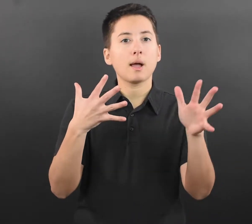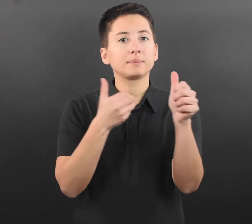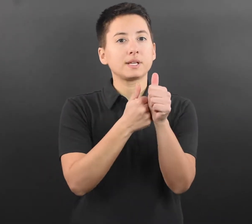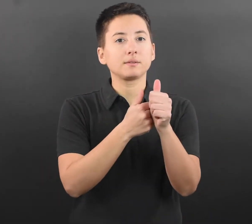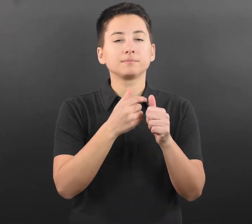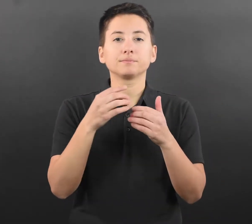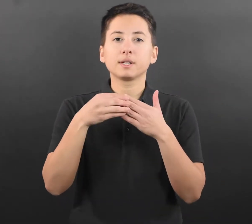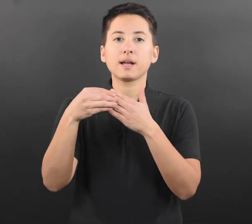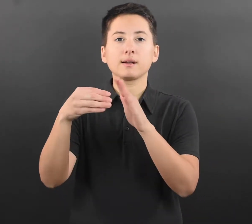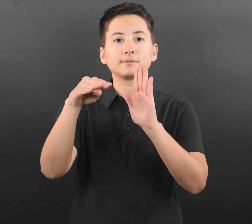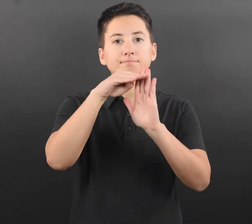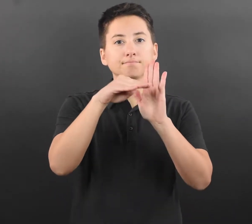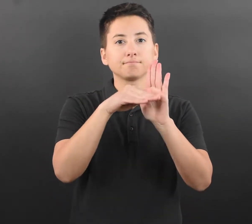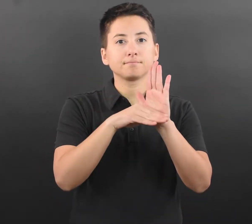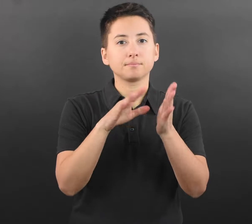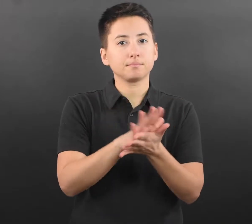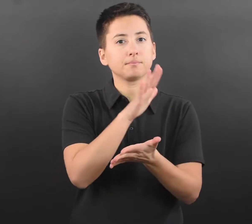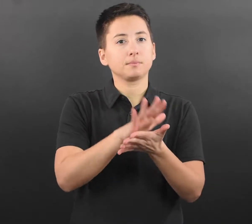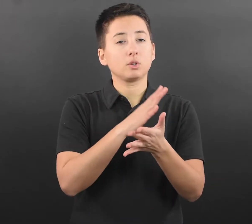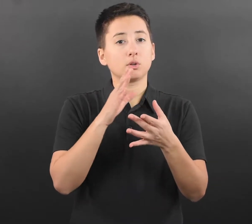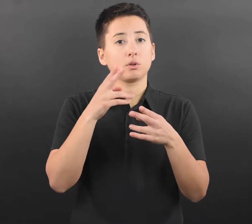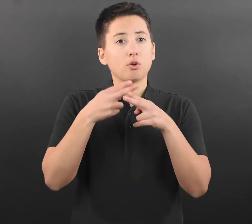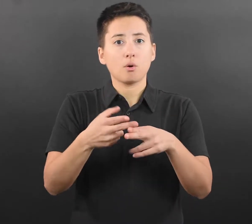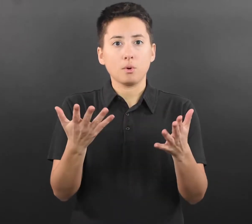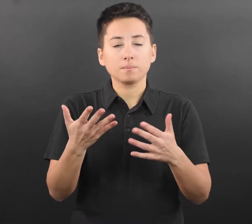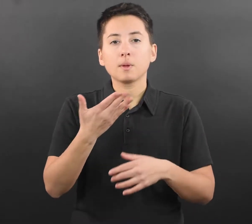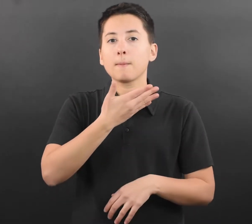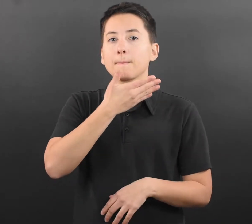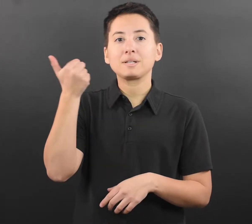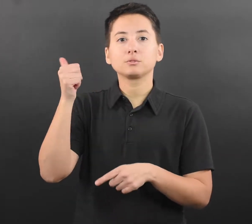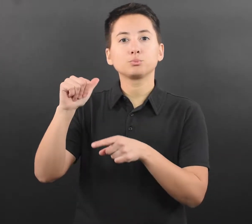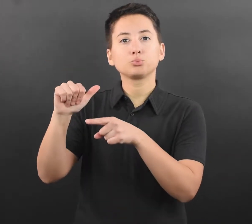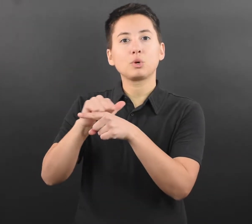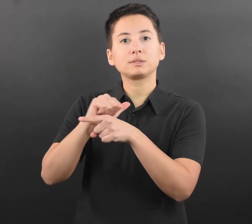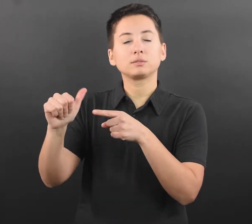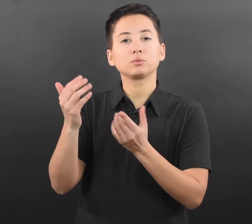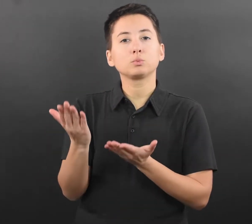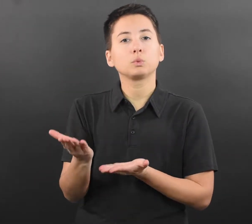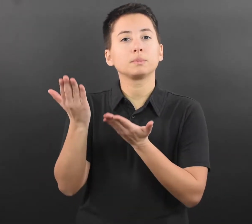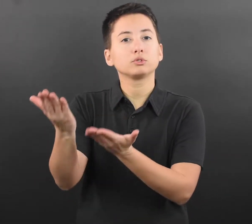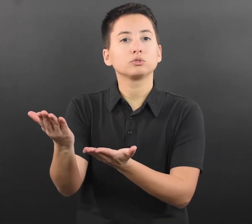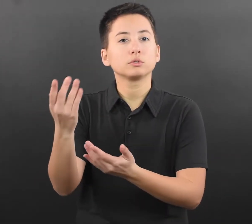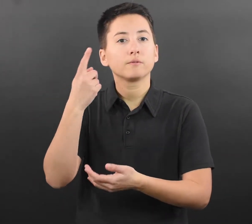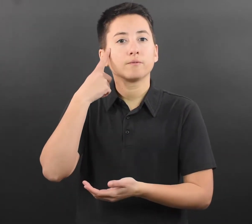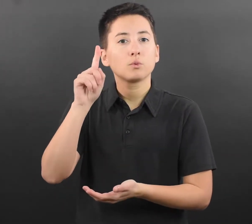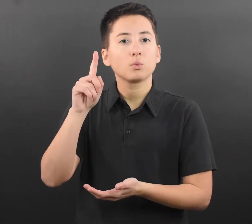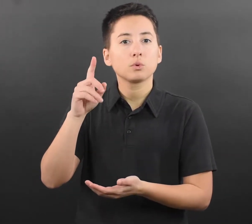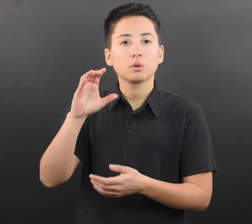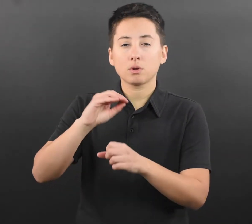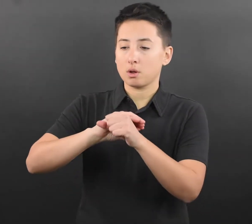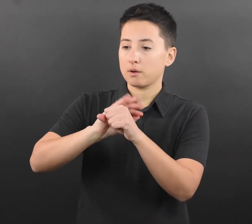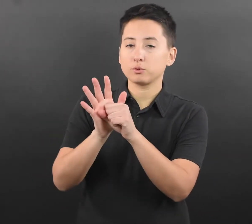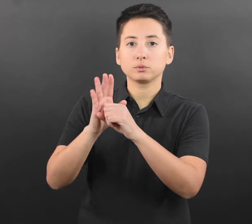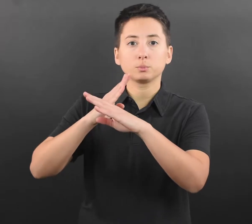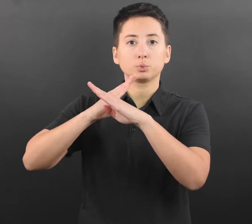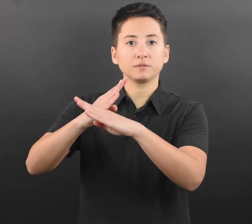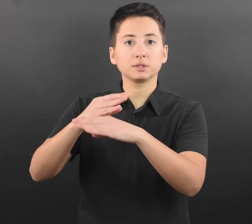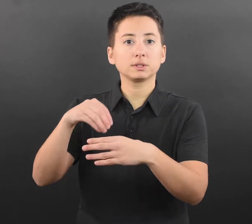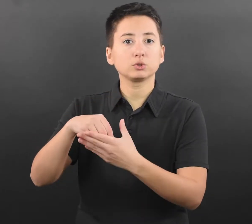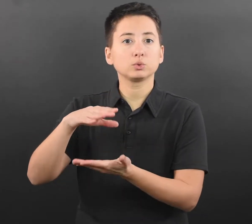Recommendations for COVID-19 Prevention in Schools for the 2021-22 School Year